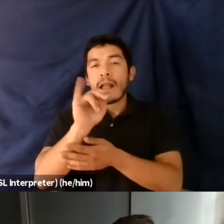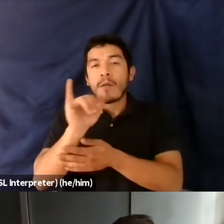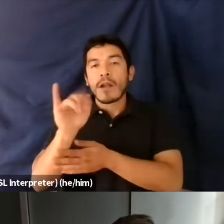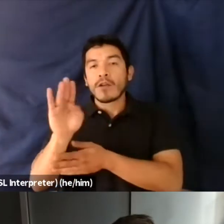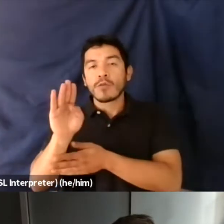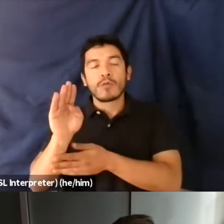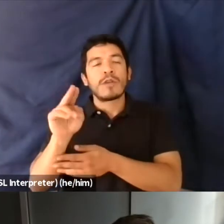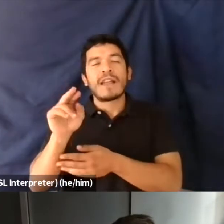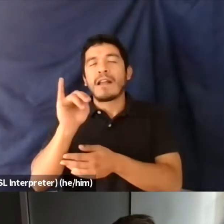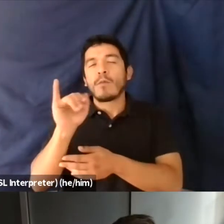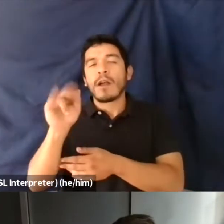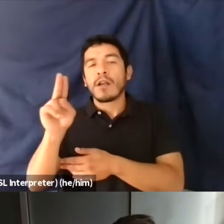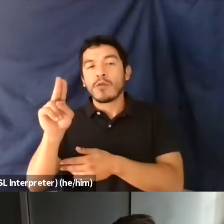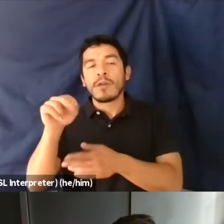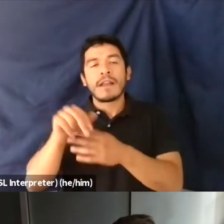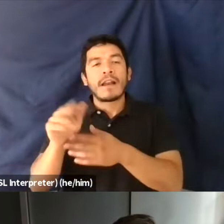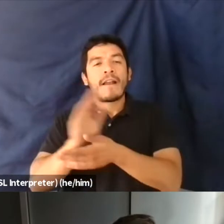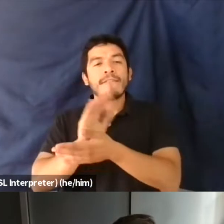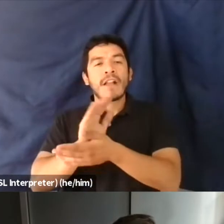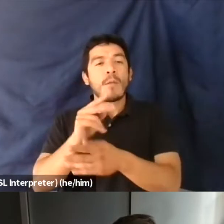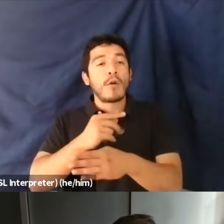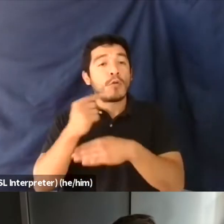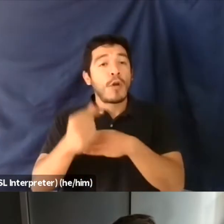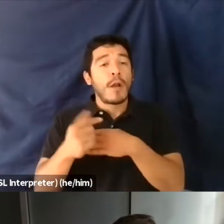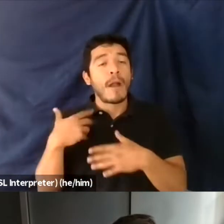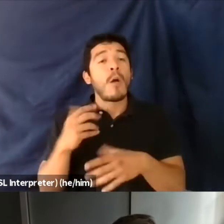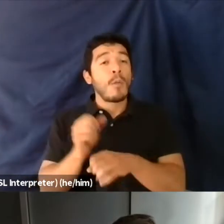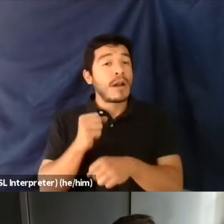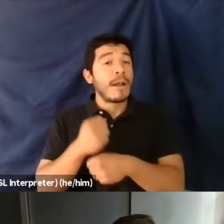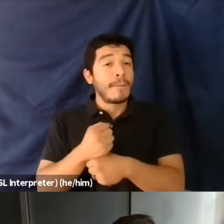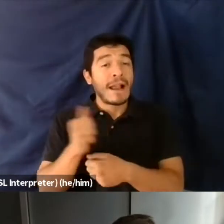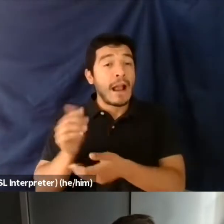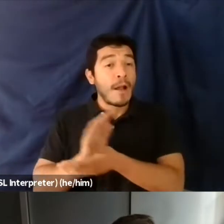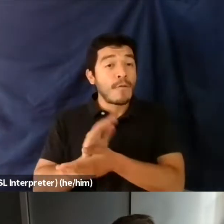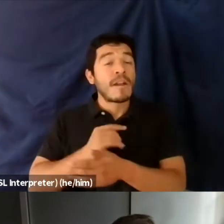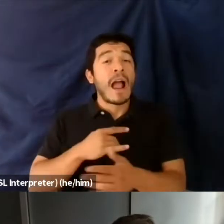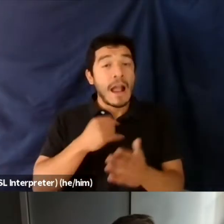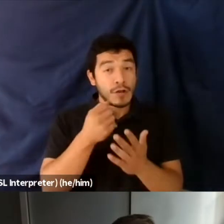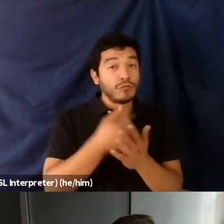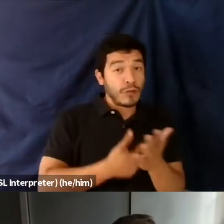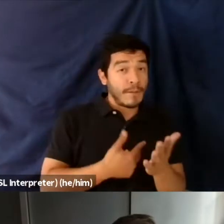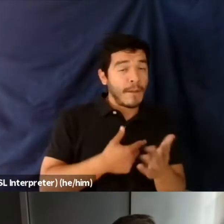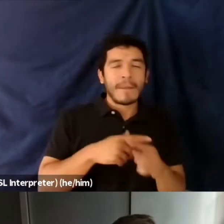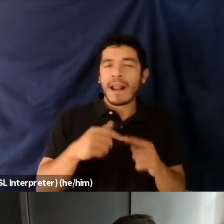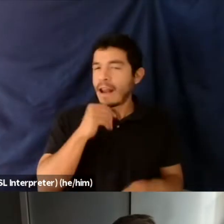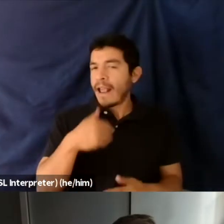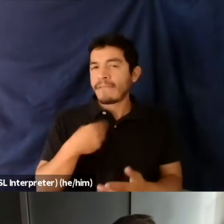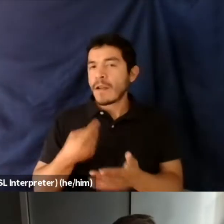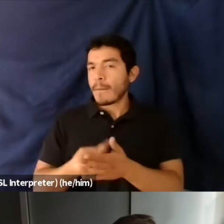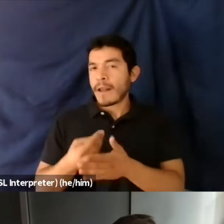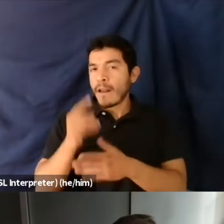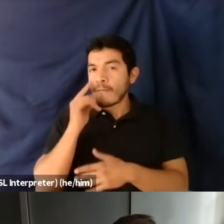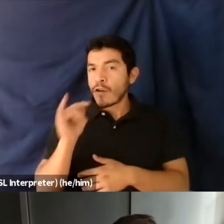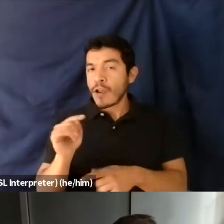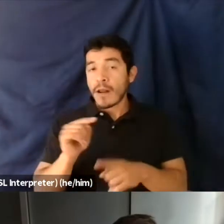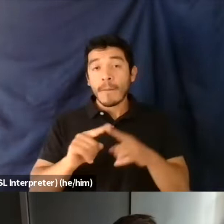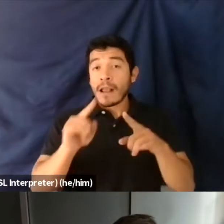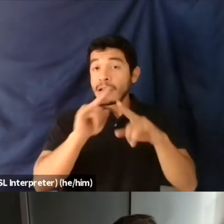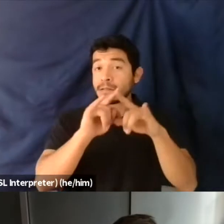to make a narrative feature and I had a script, but I didn't have the funds for it. And simultaneous to like figuring that out